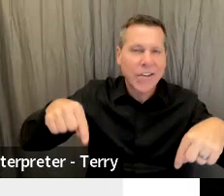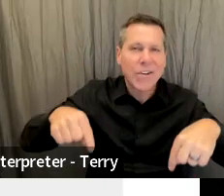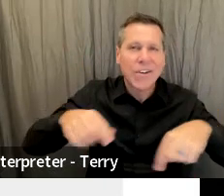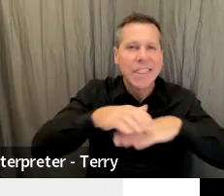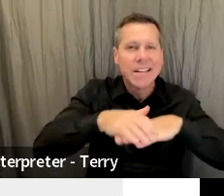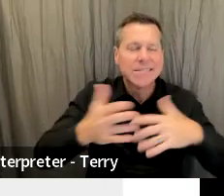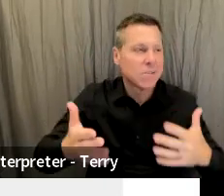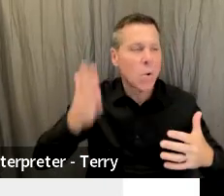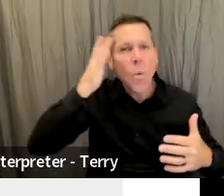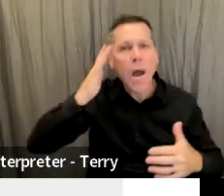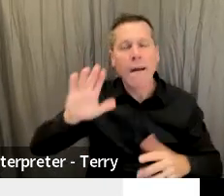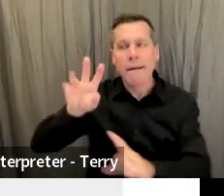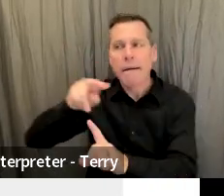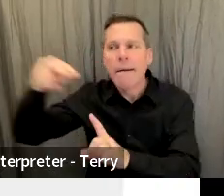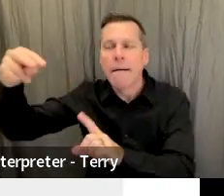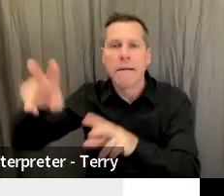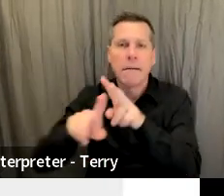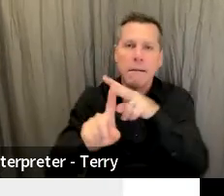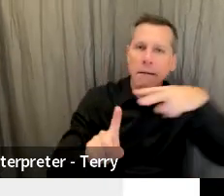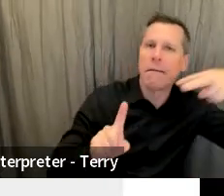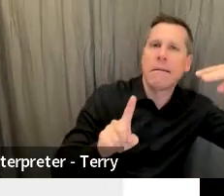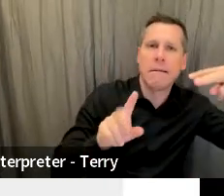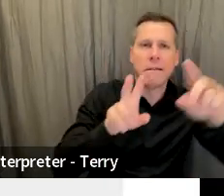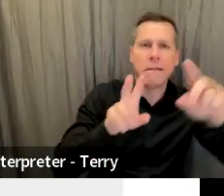because everybody has their own thing that they teach.